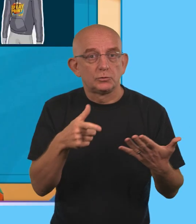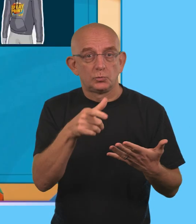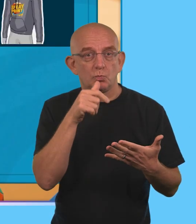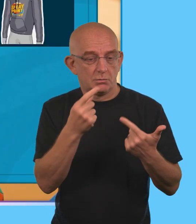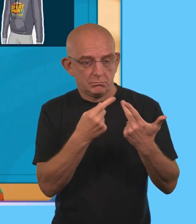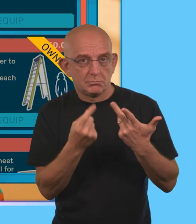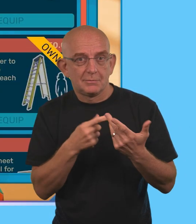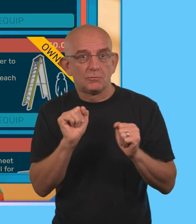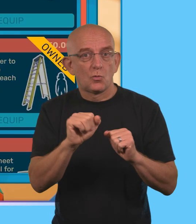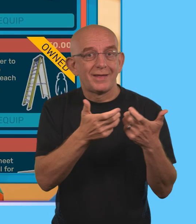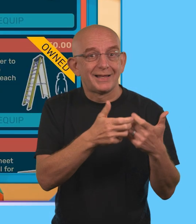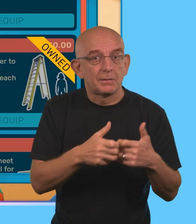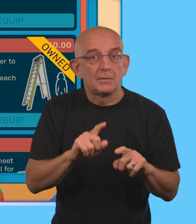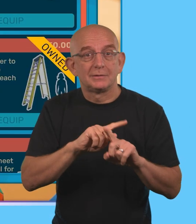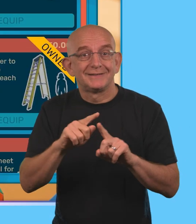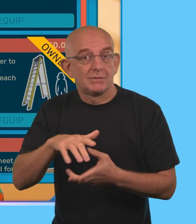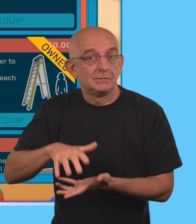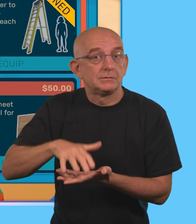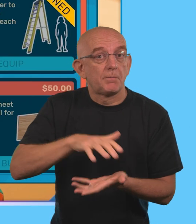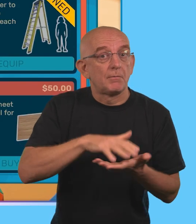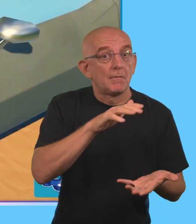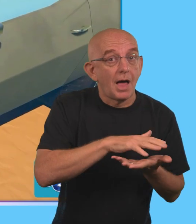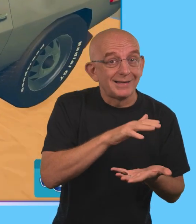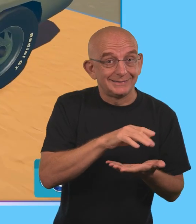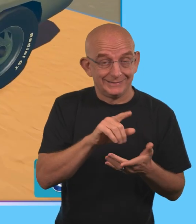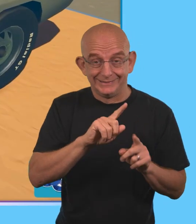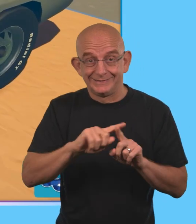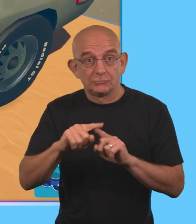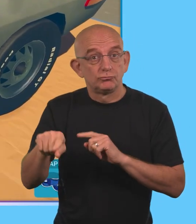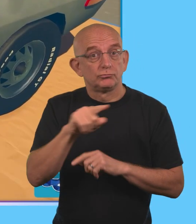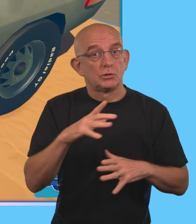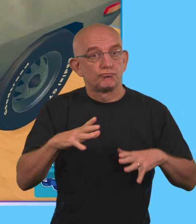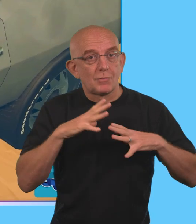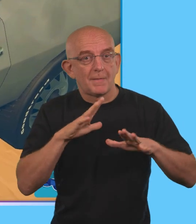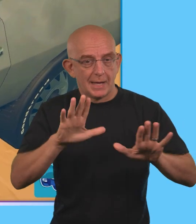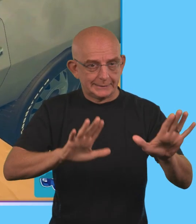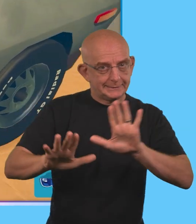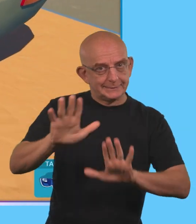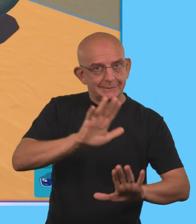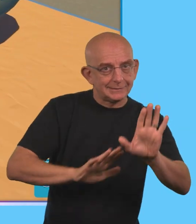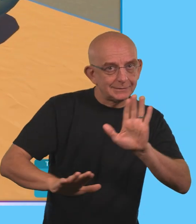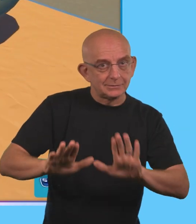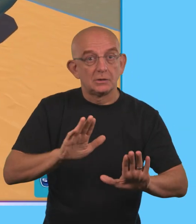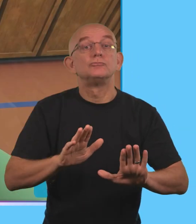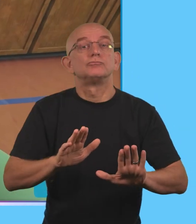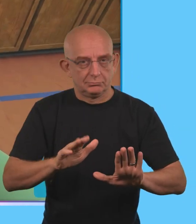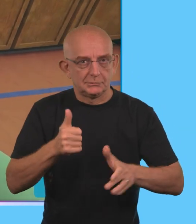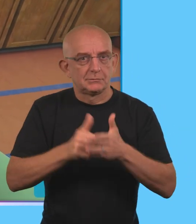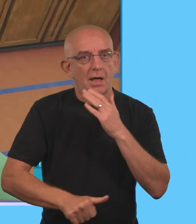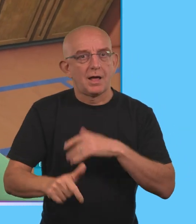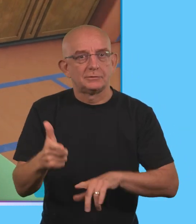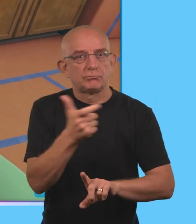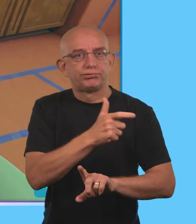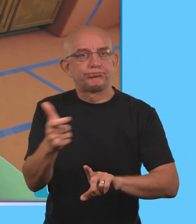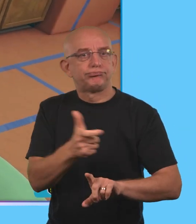You'll manage your equipment and supplies, start each task by prepping your space, and then paint to perfection.